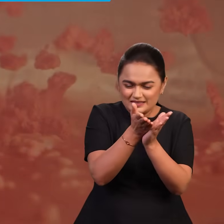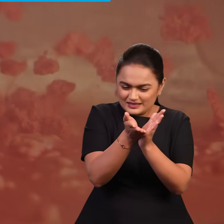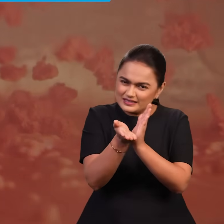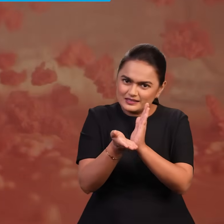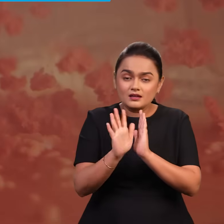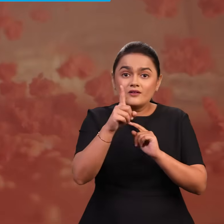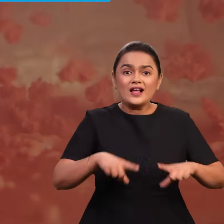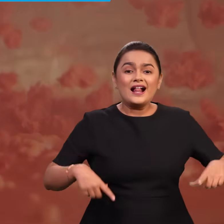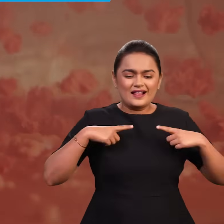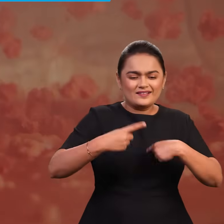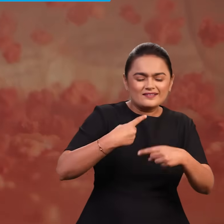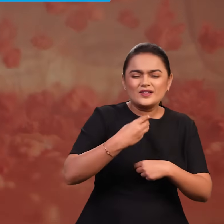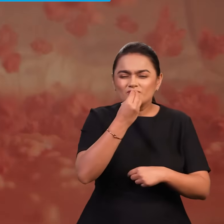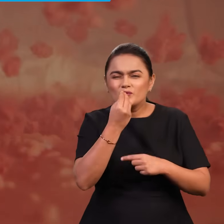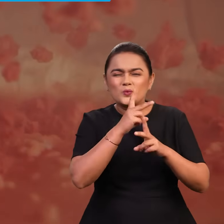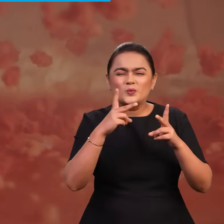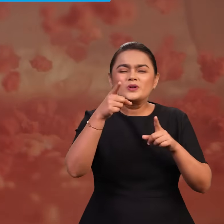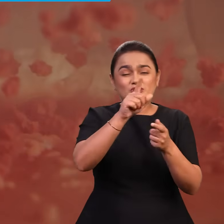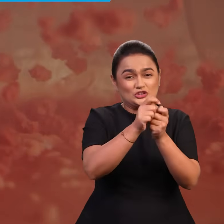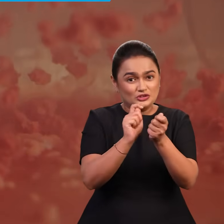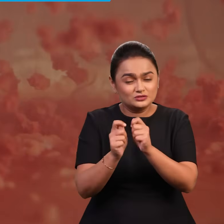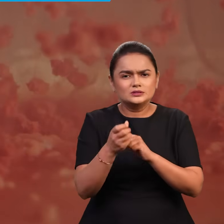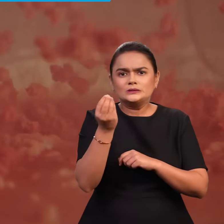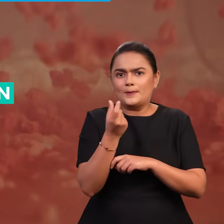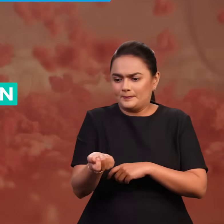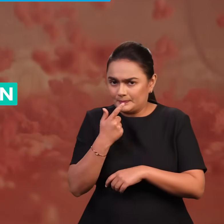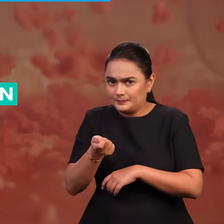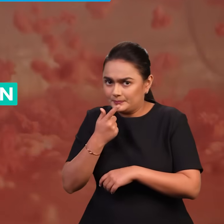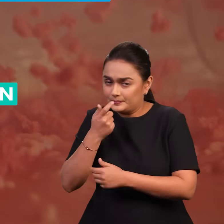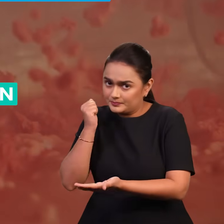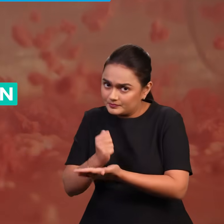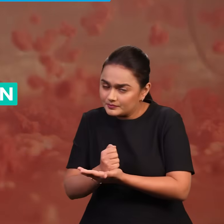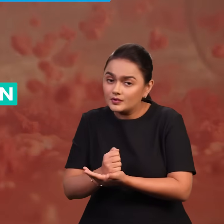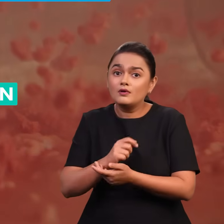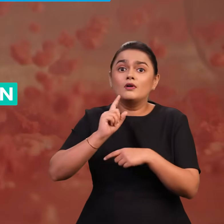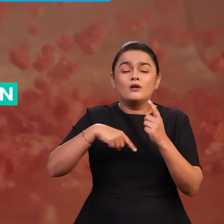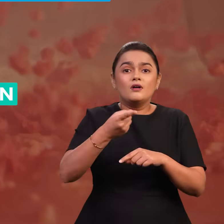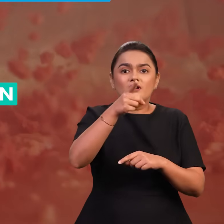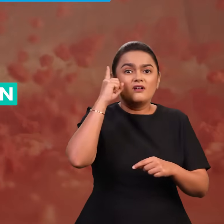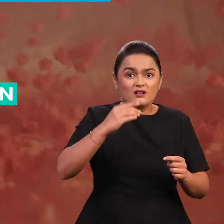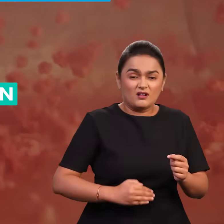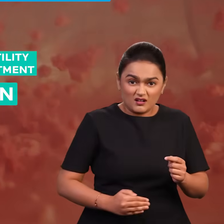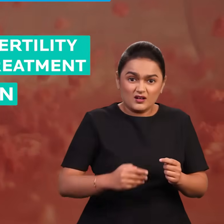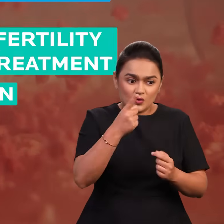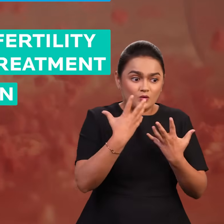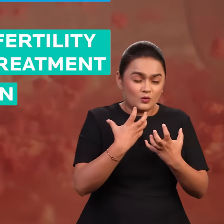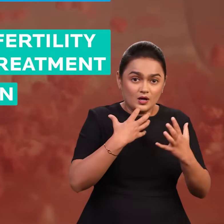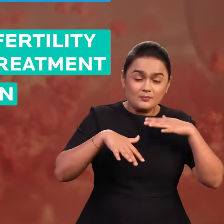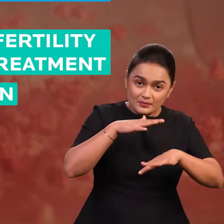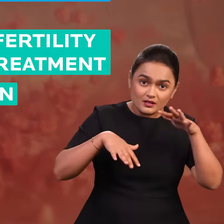lifestyle changes, medications, and if you are fertility seeking,